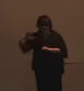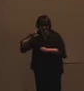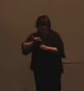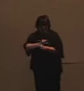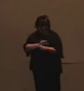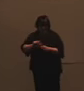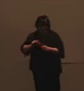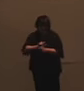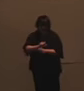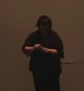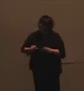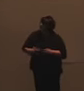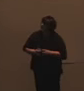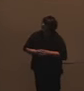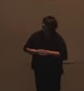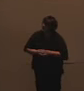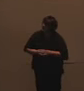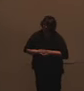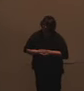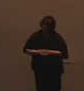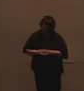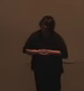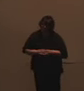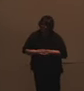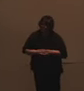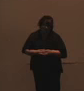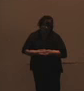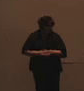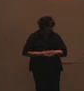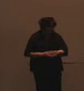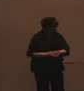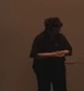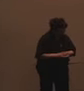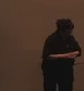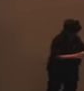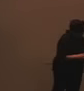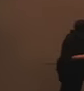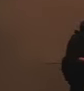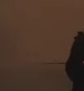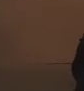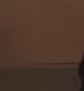And again, this is a Le Corbusier. And I like to say, I like to show,